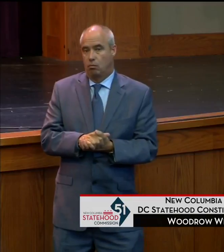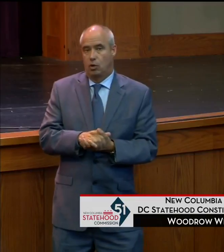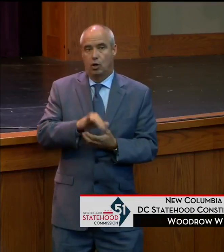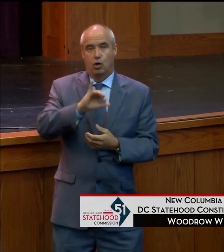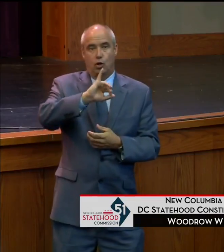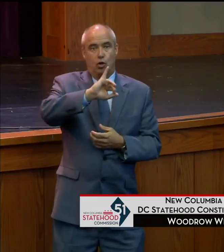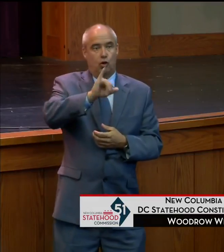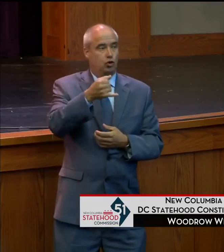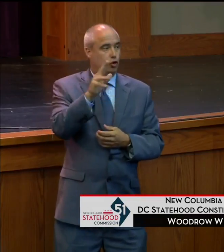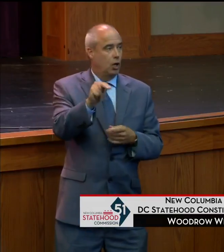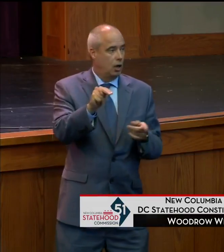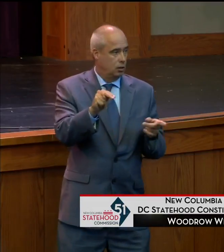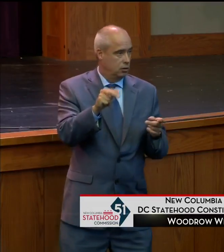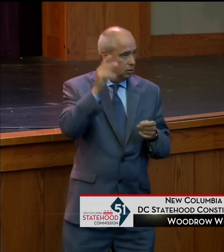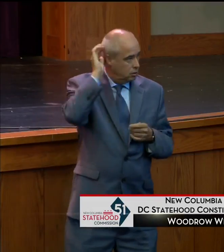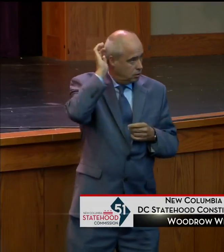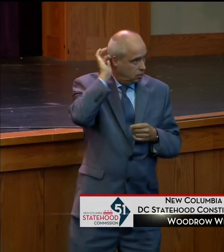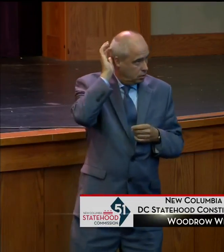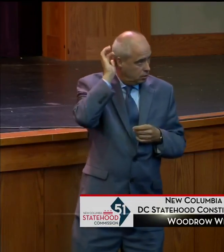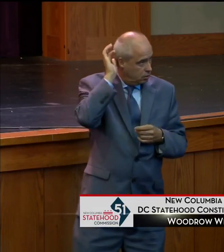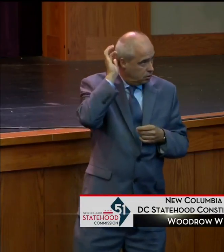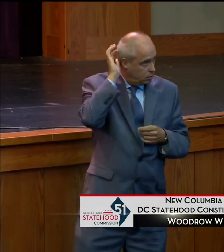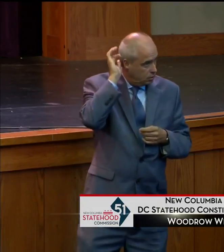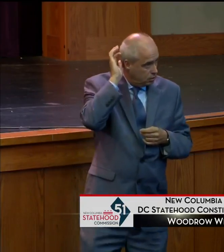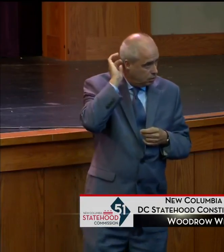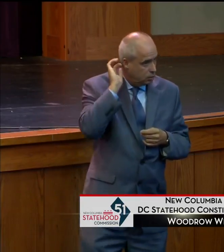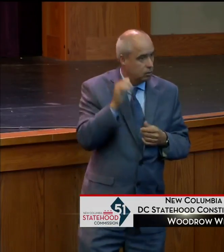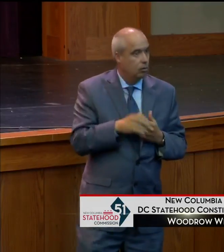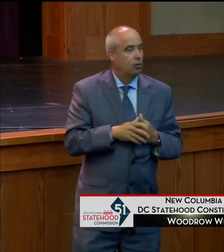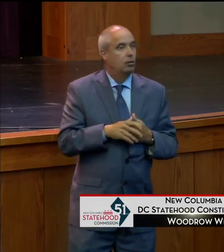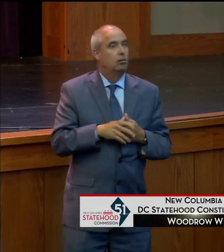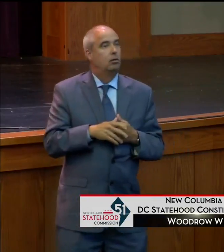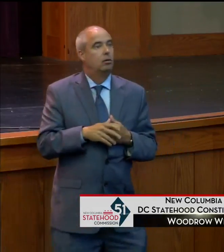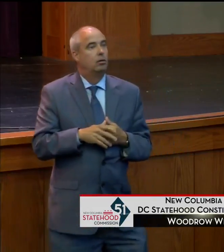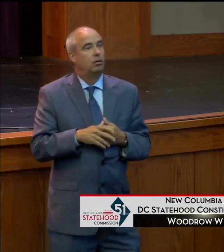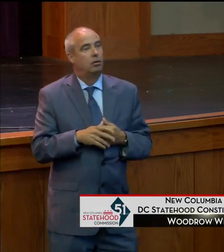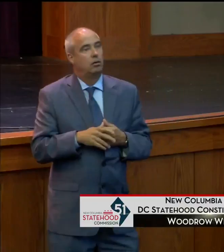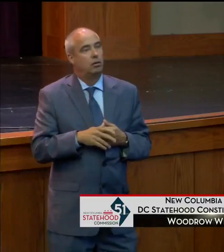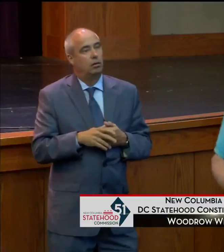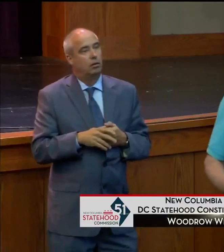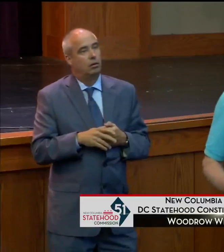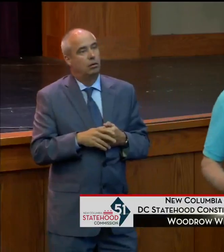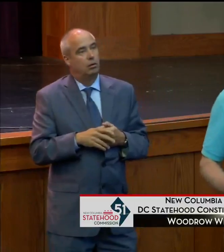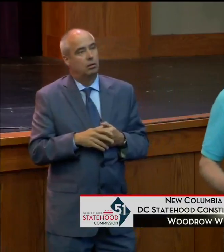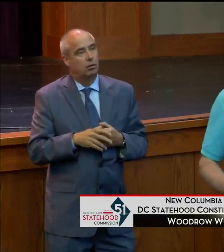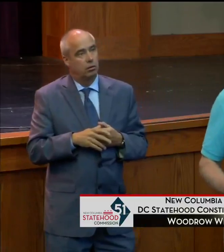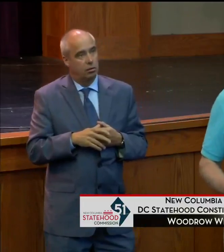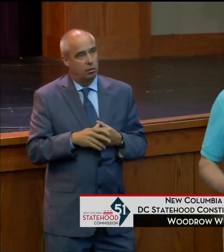JOHN .